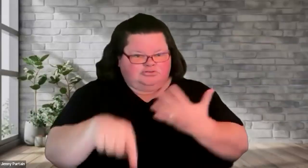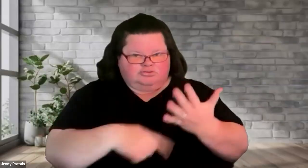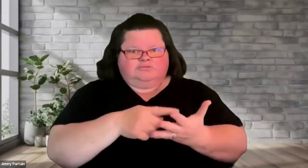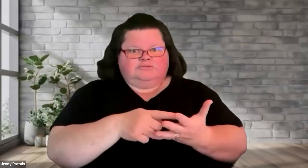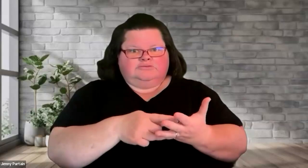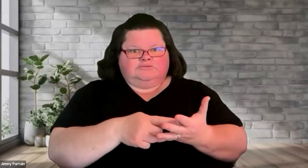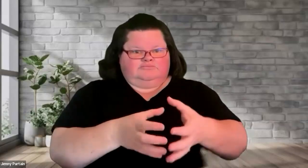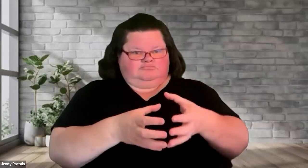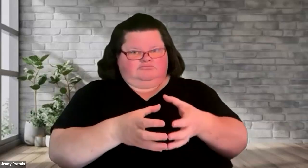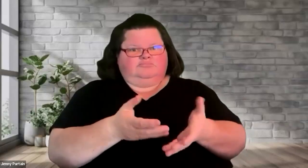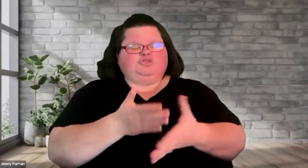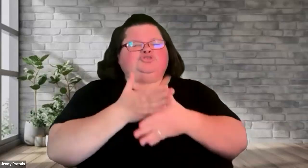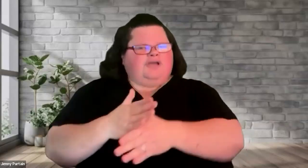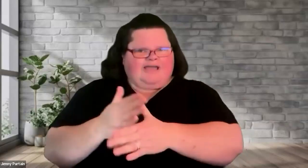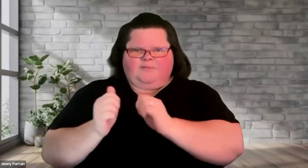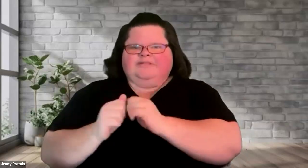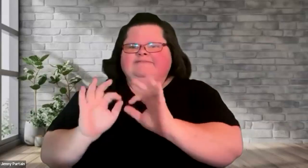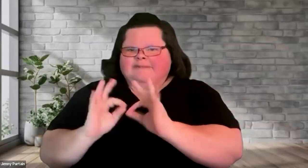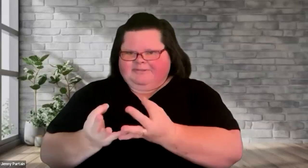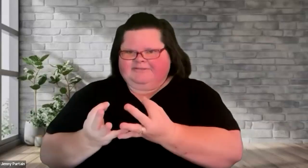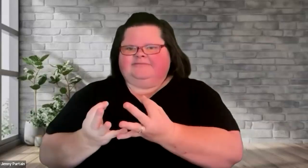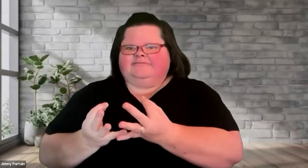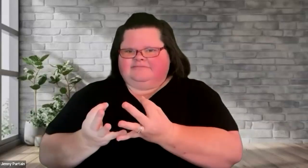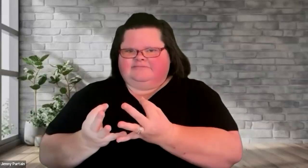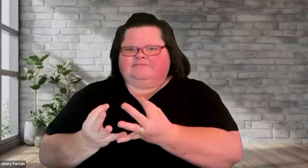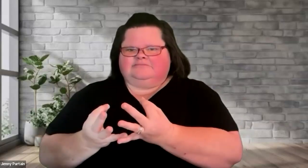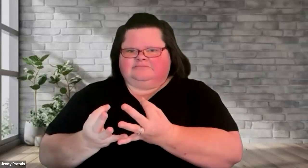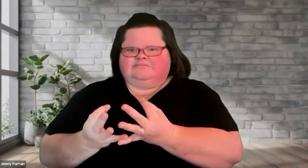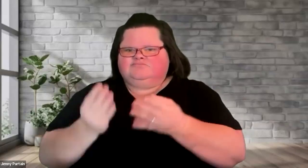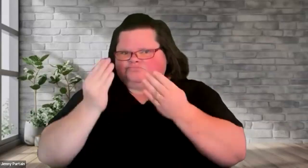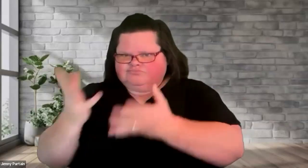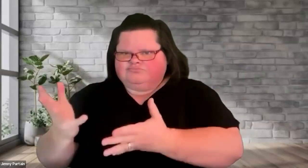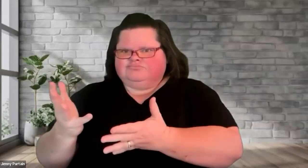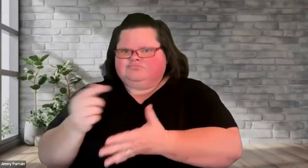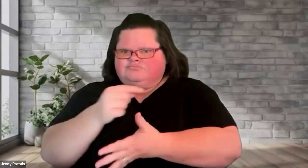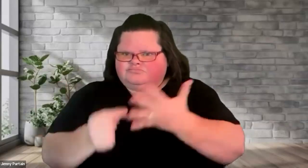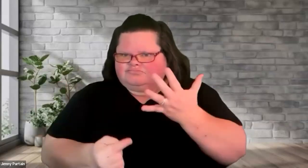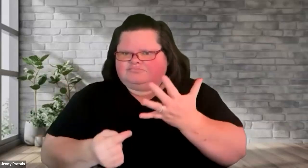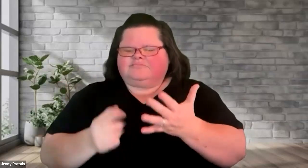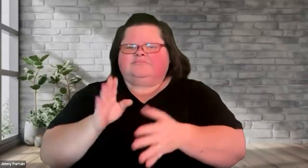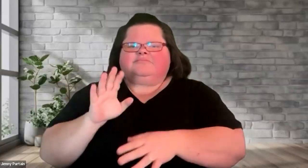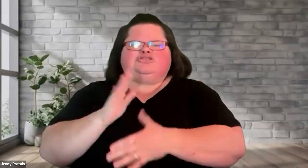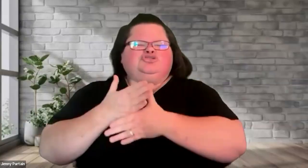And all of those data points I just shared would be given to the family so that they--